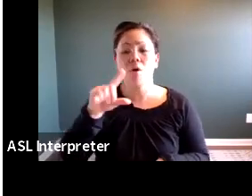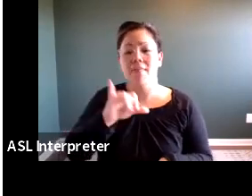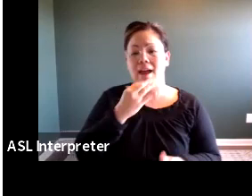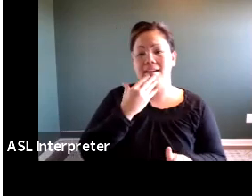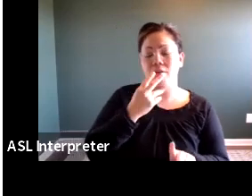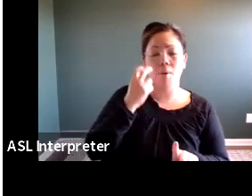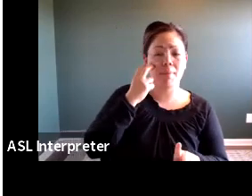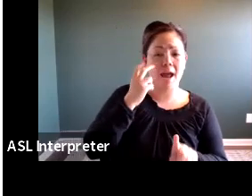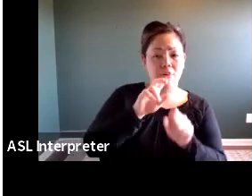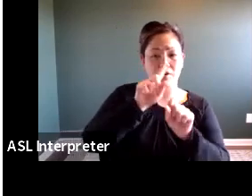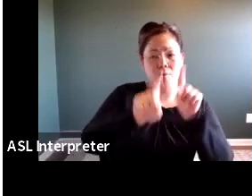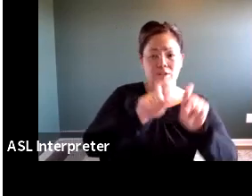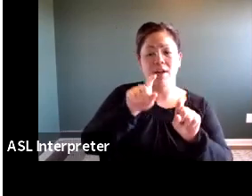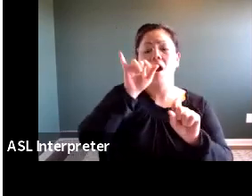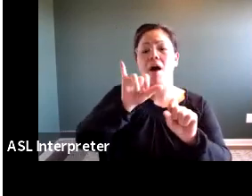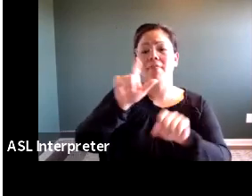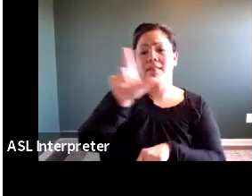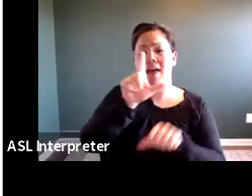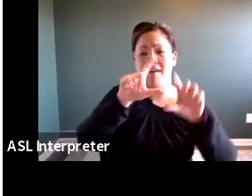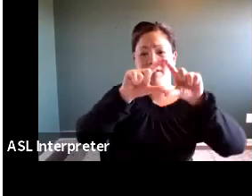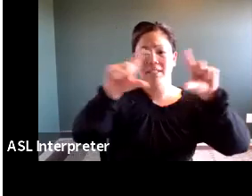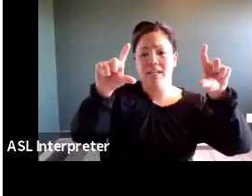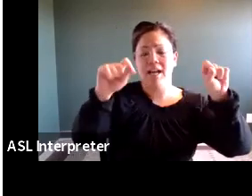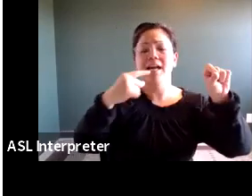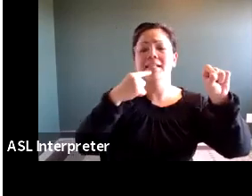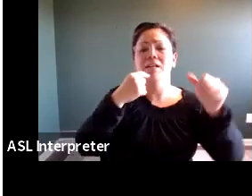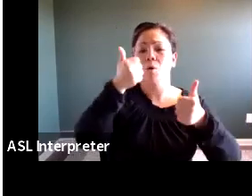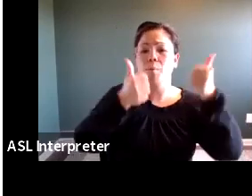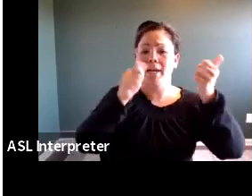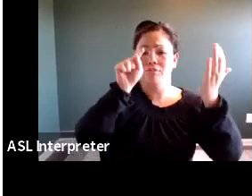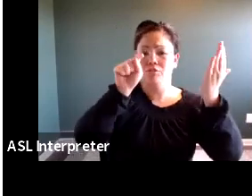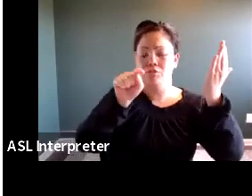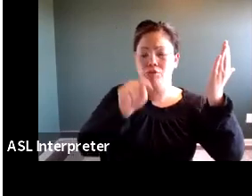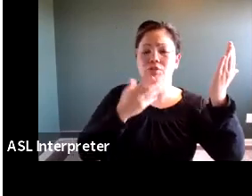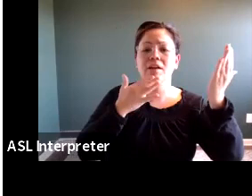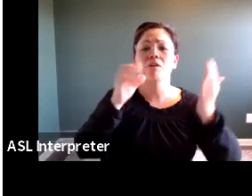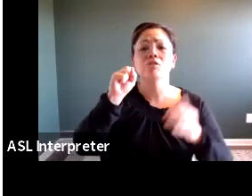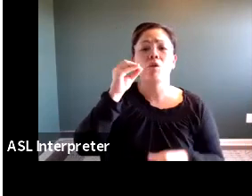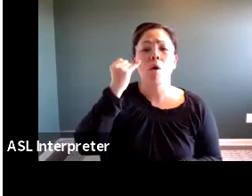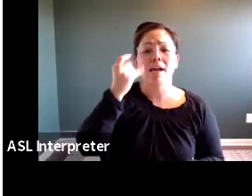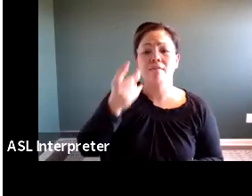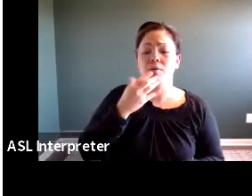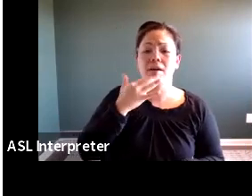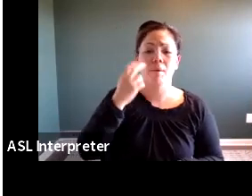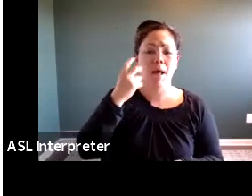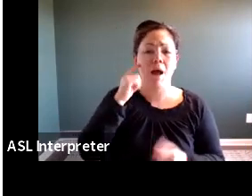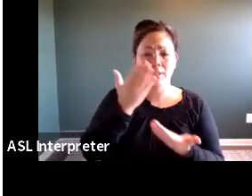it does say on the left exactly, you know, what makes it the color? So if you are colorblind, I would just look to that and see